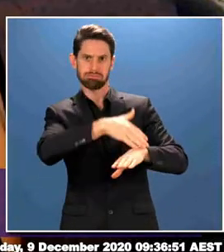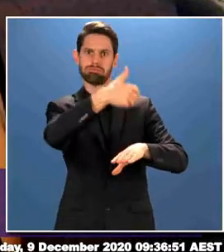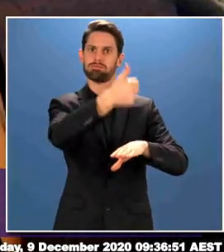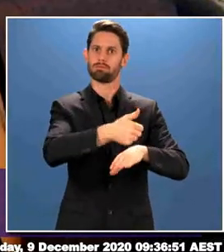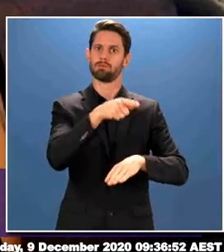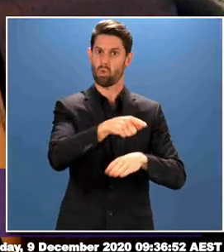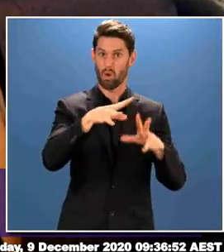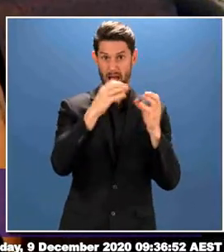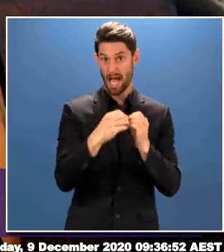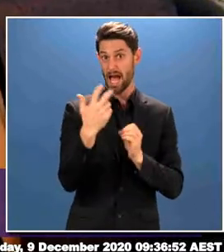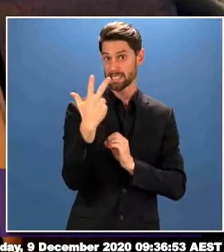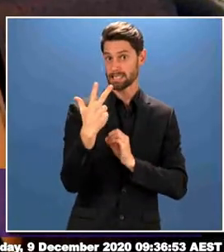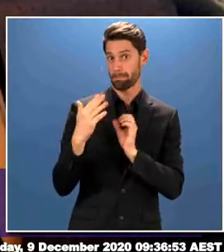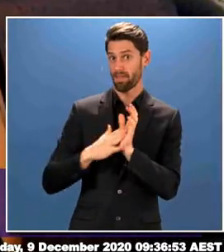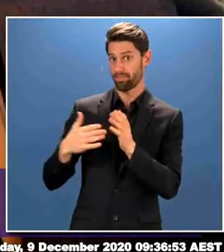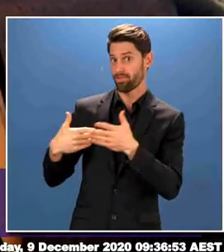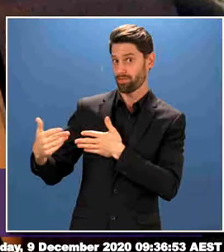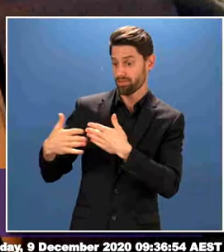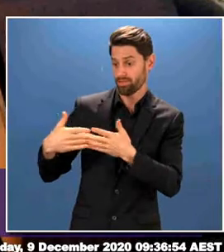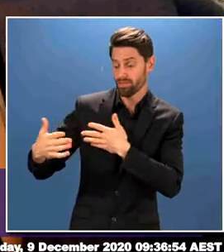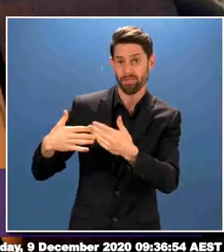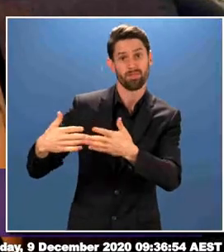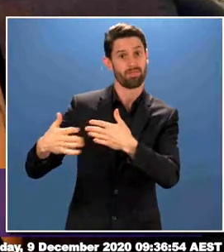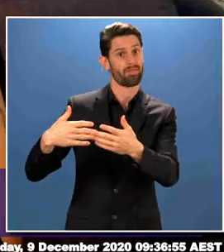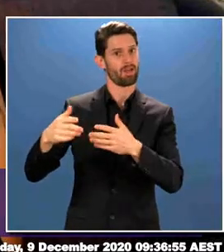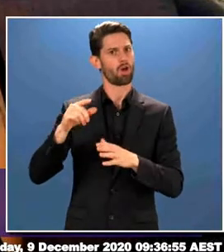It was --- the culmination of that co-design was agreed to have a